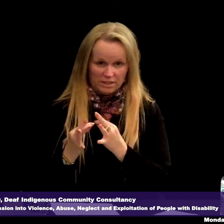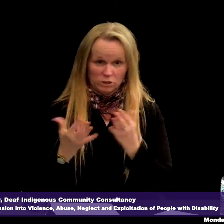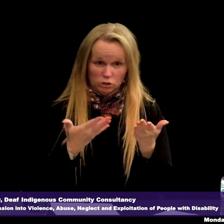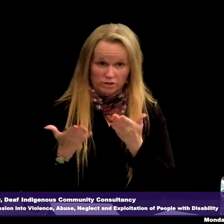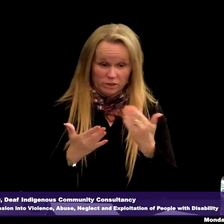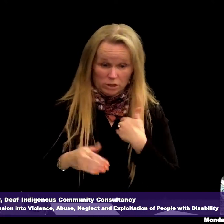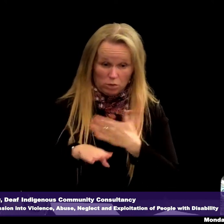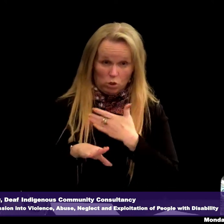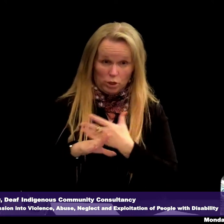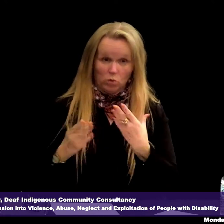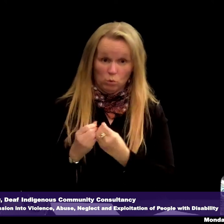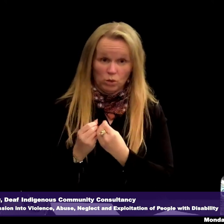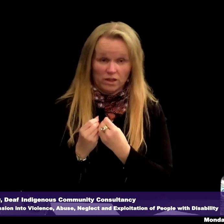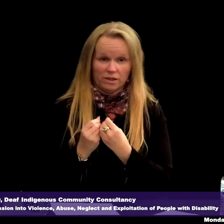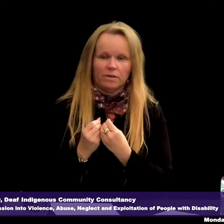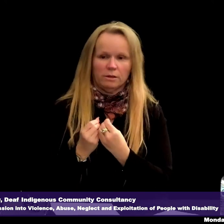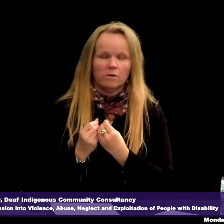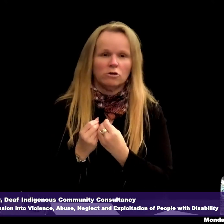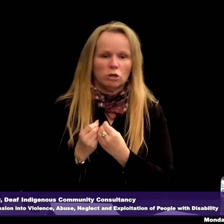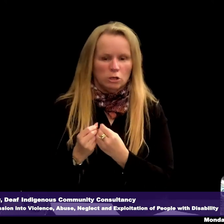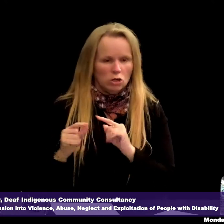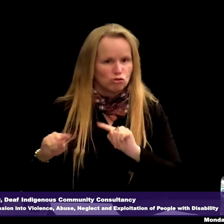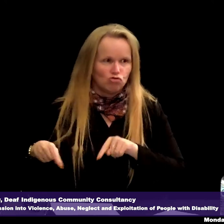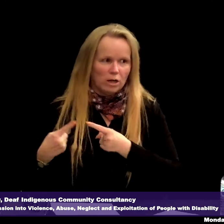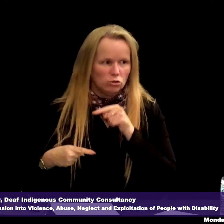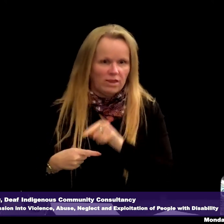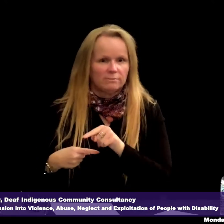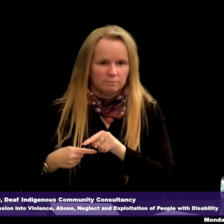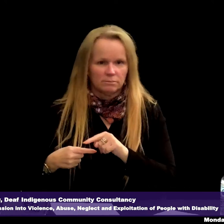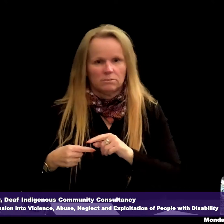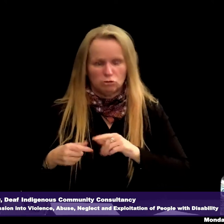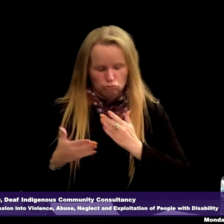There are many organisations and service providers with whom I work that struggle with